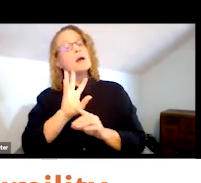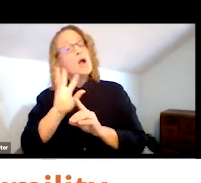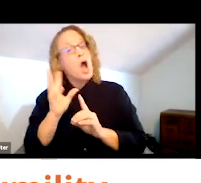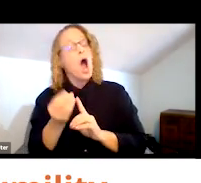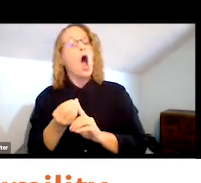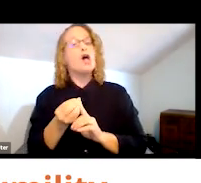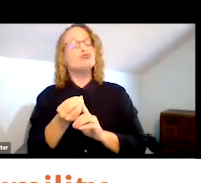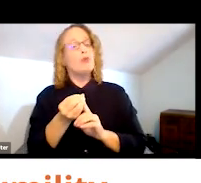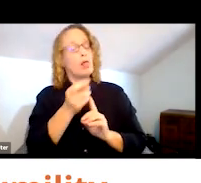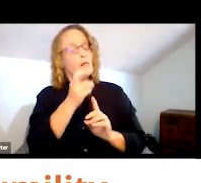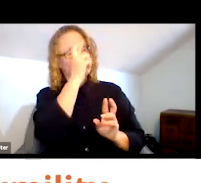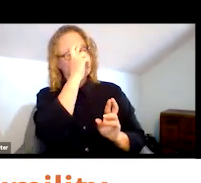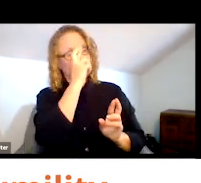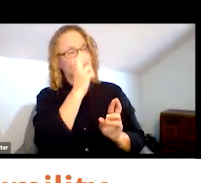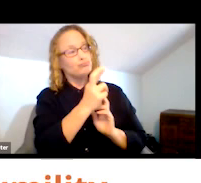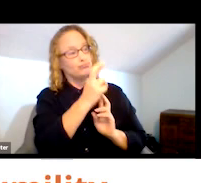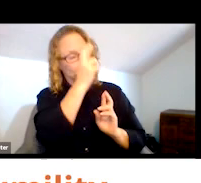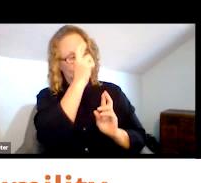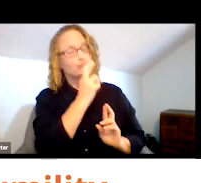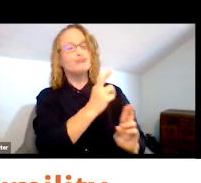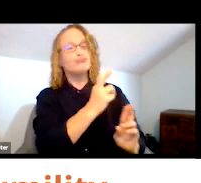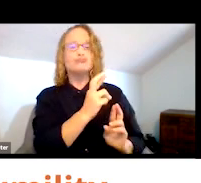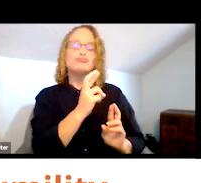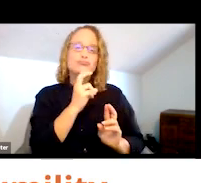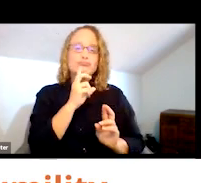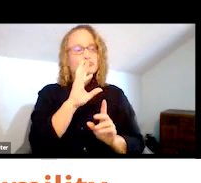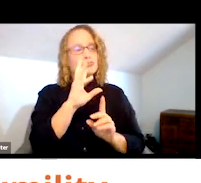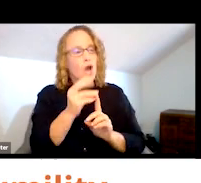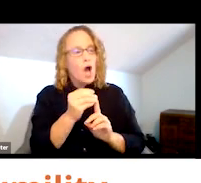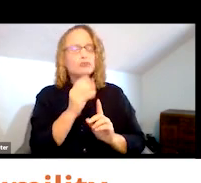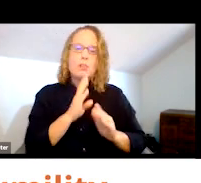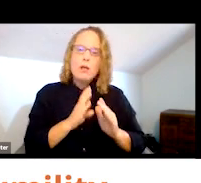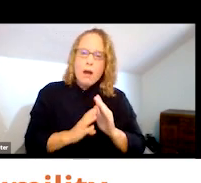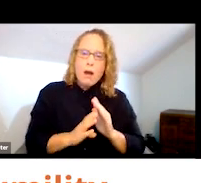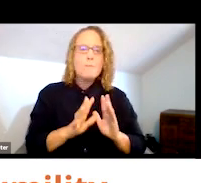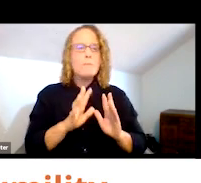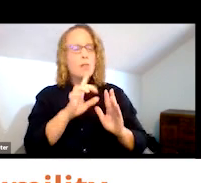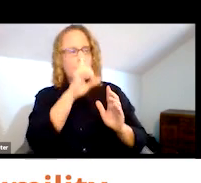it's really important that we talk about cultural humility. When talking about trauma-informed care,